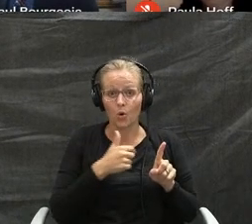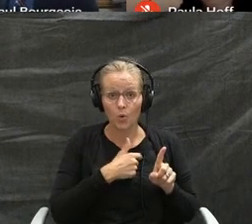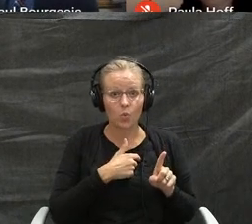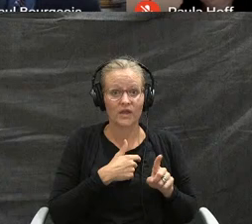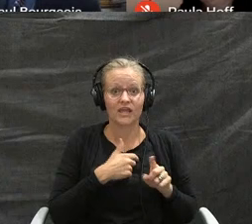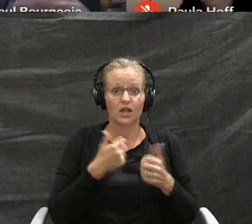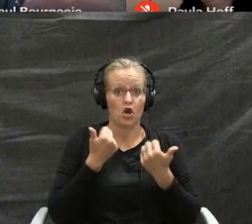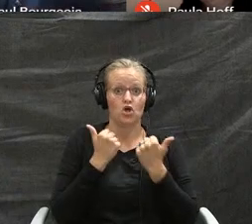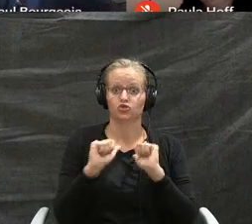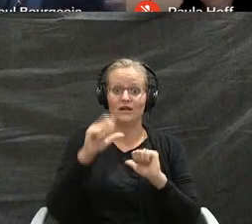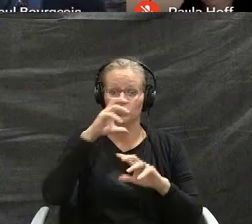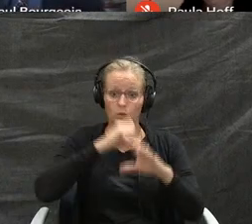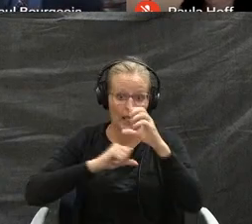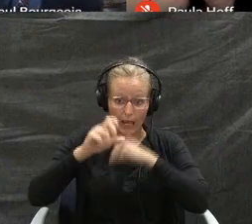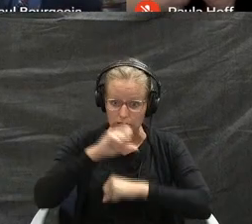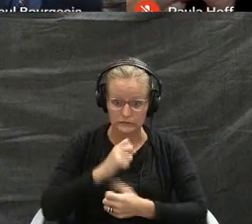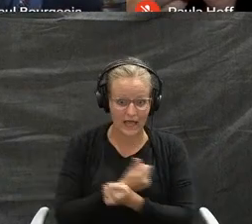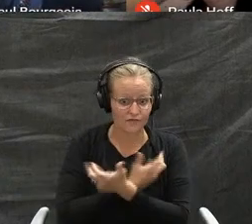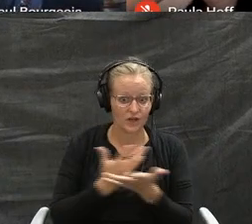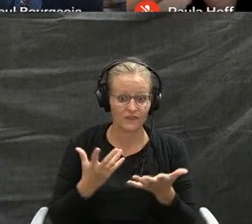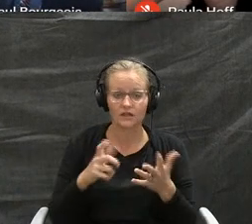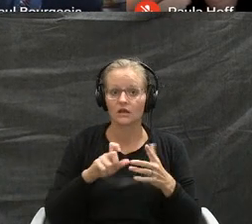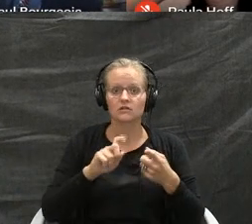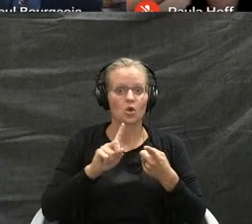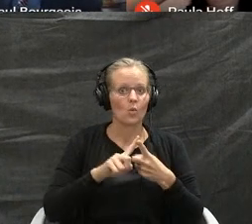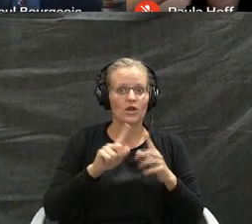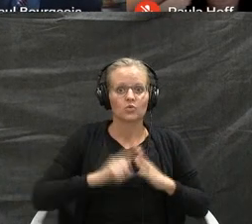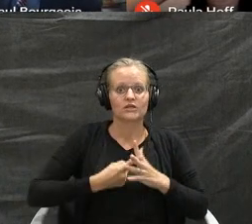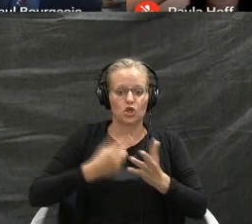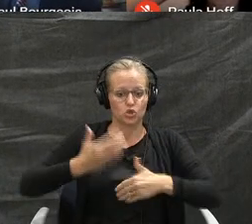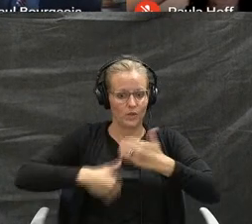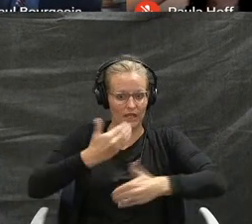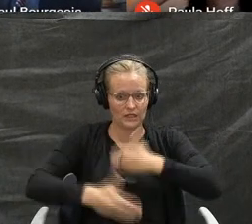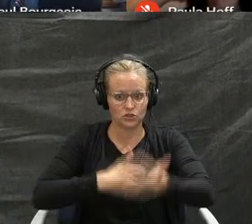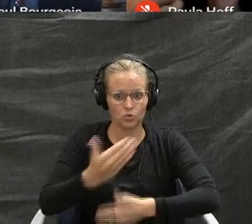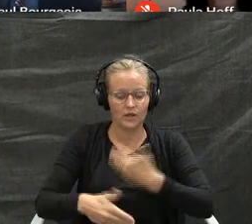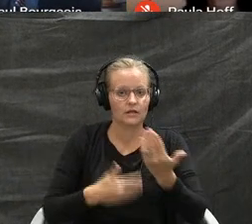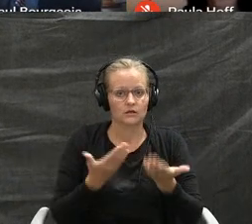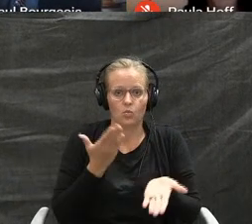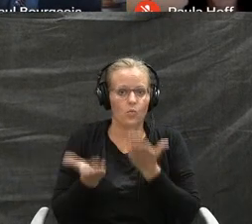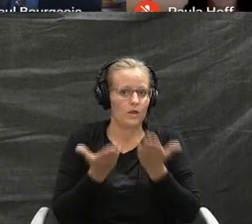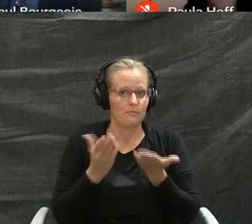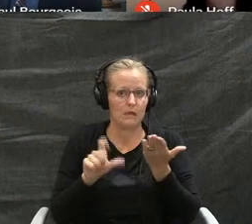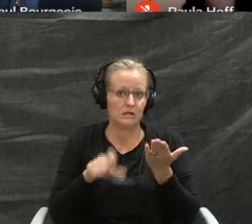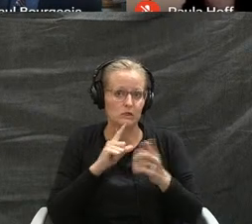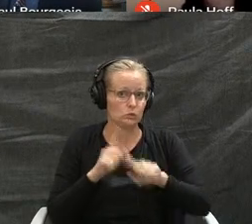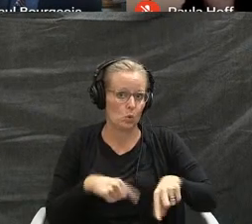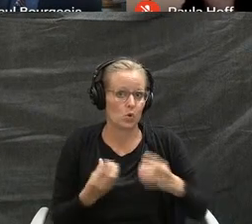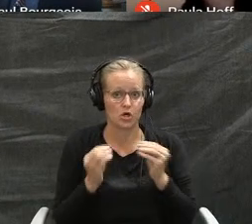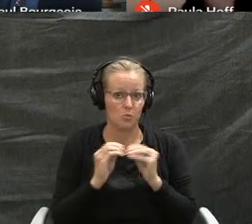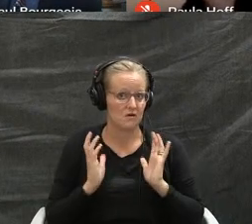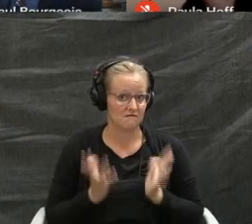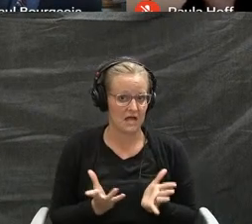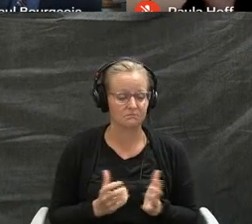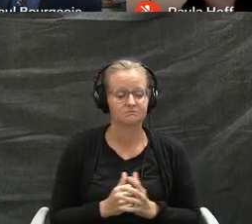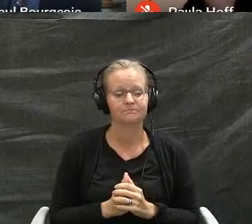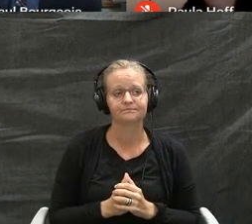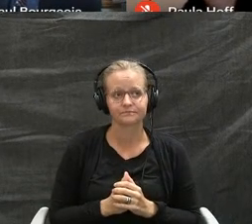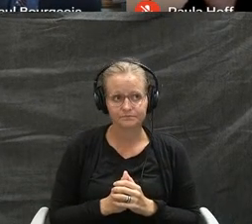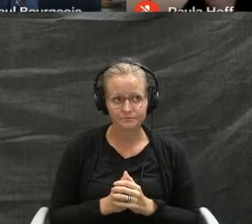You know, as as we're starting to get into this, will you know an actual operations will order more? The other thing is, I also